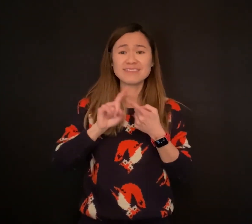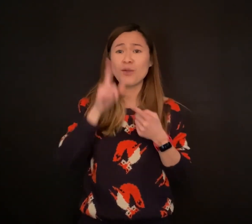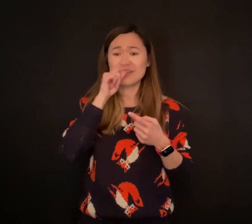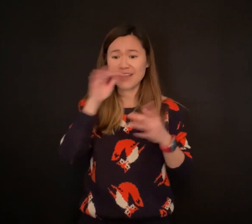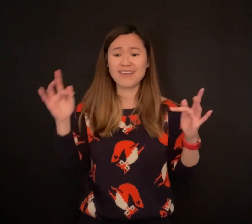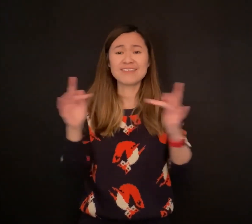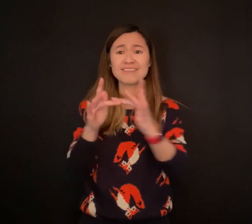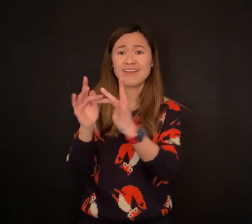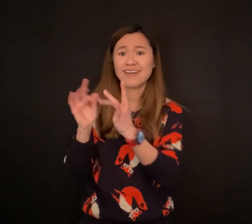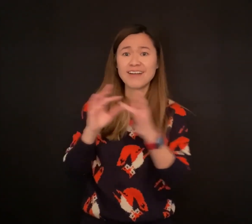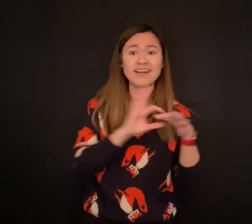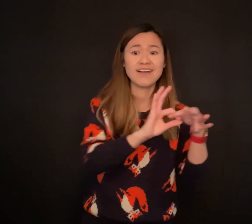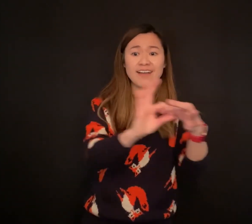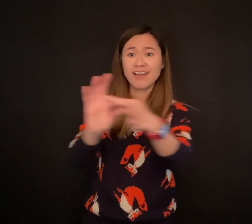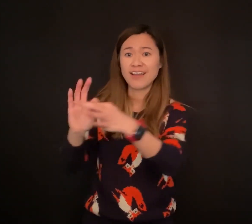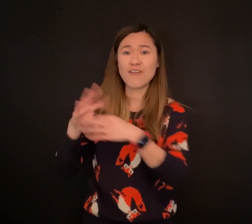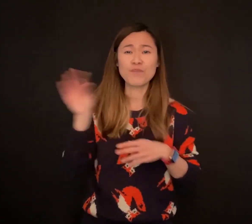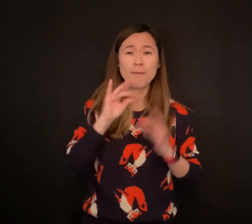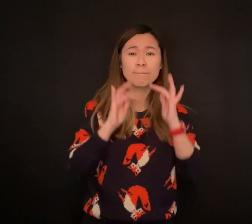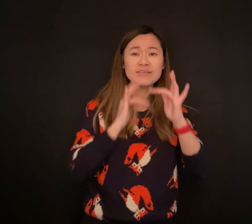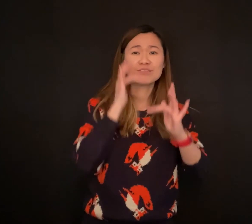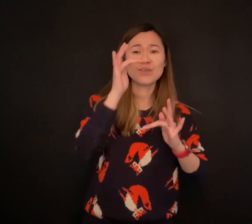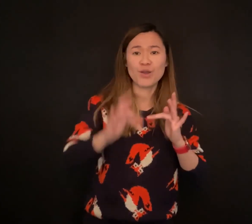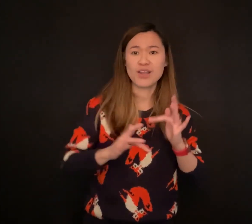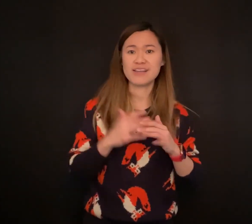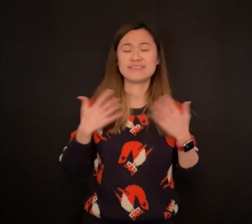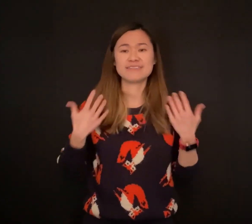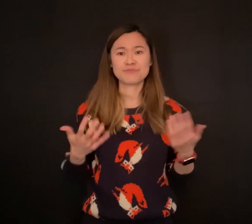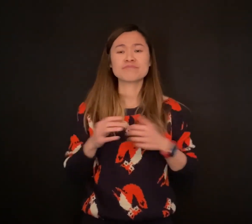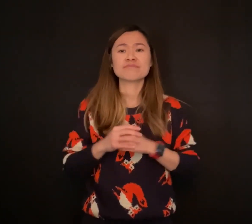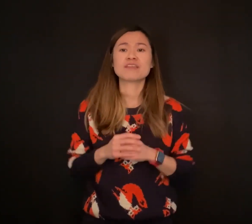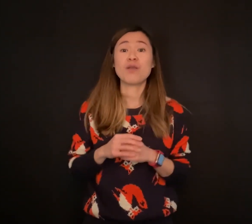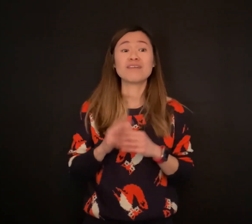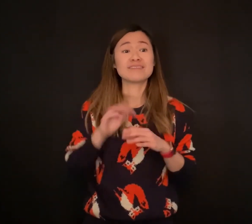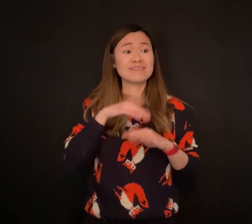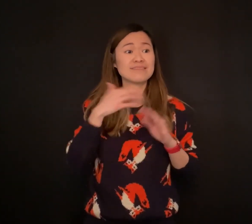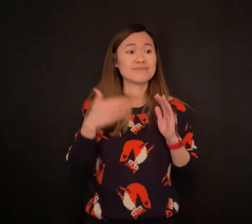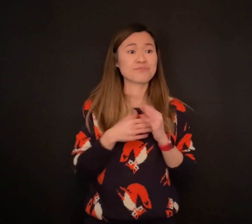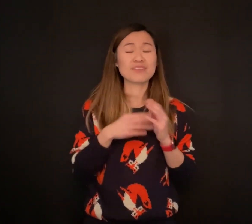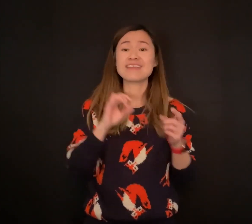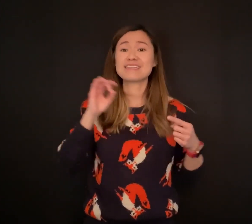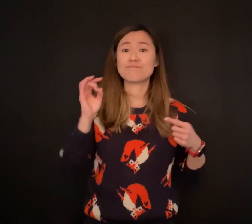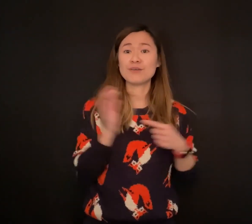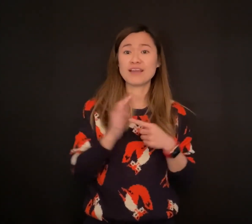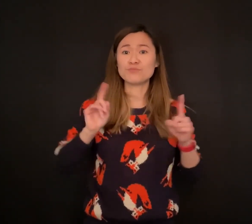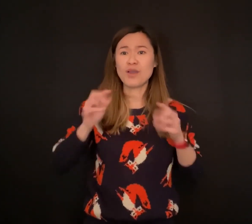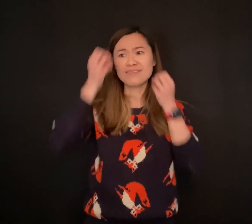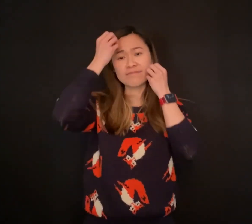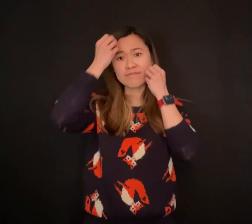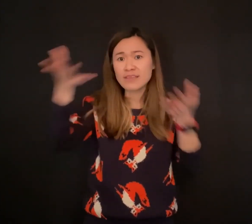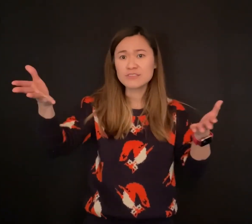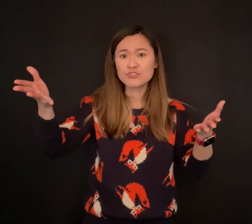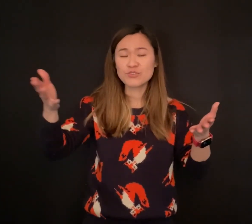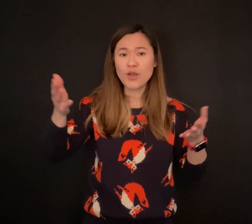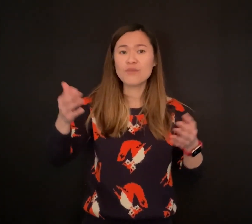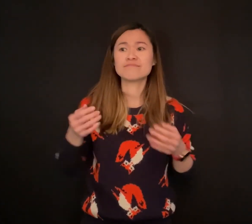you can still stay connected, all online. Lastly, I want to let you know...